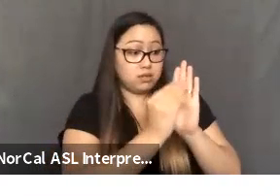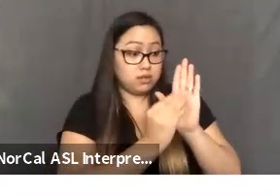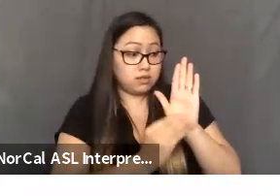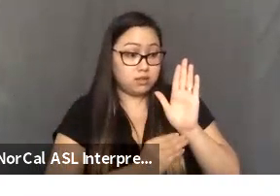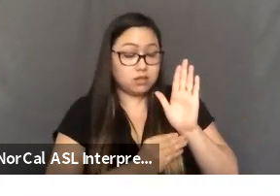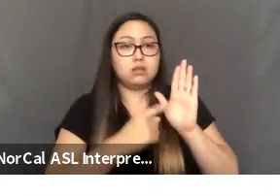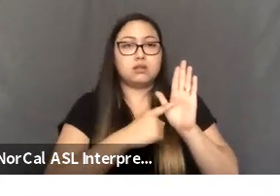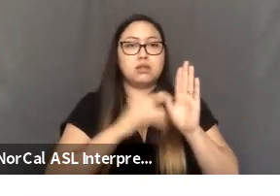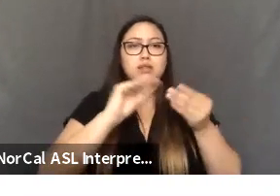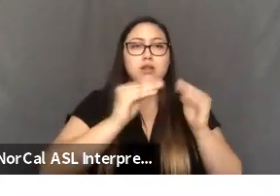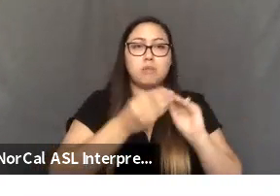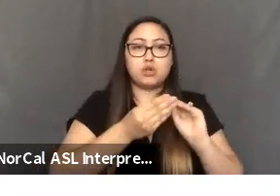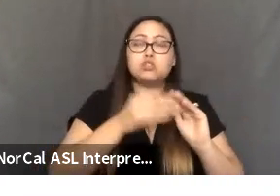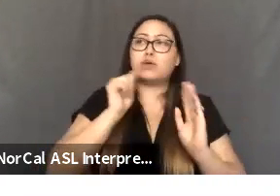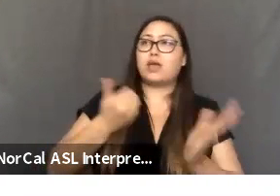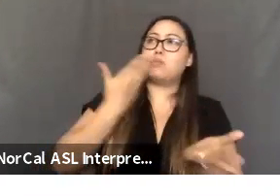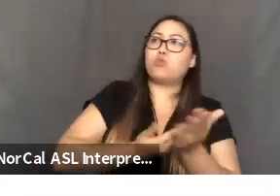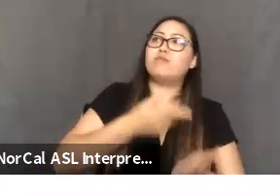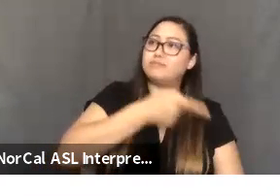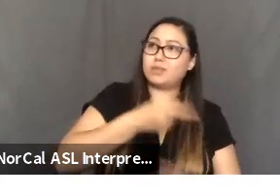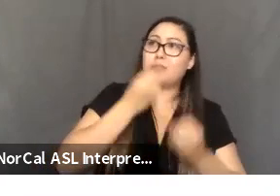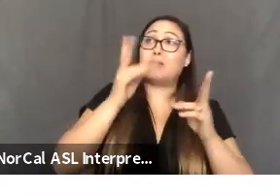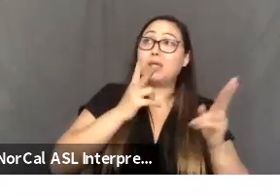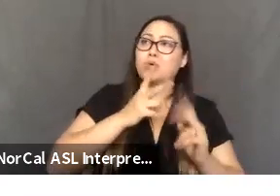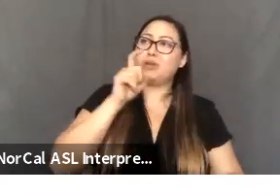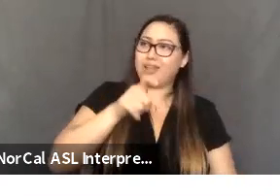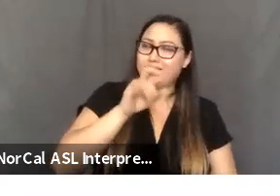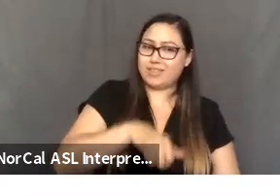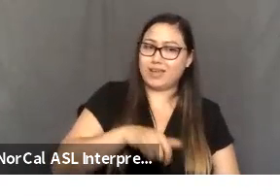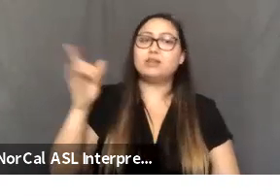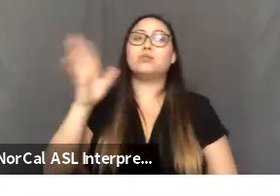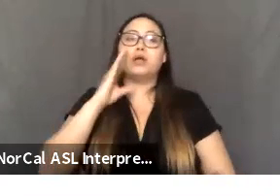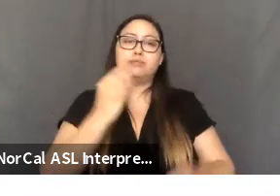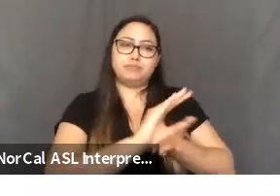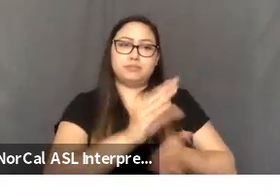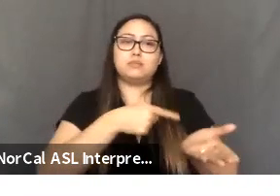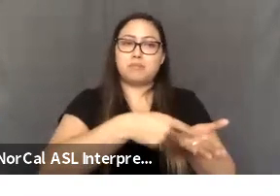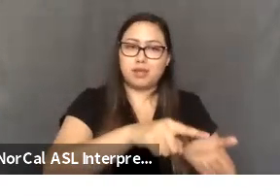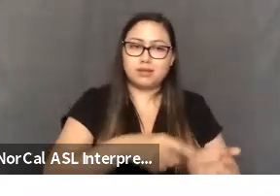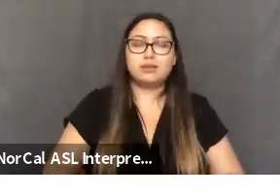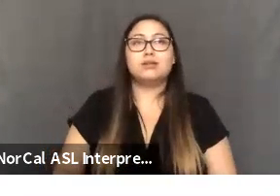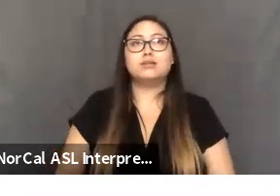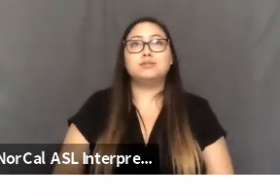would really be helpful. So one person said, "When I'm trying to go to the table to ask for $100,000